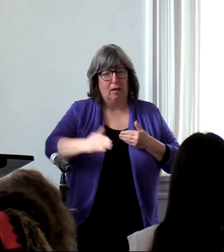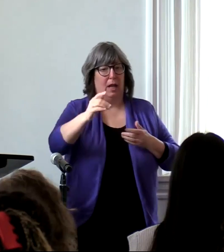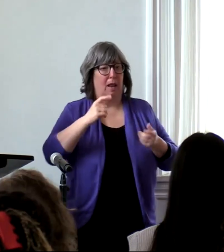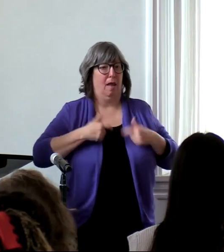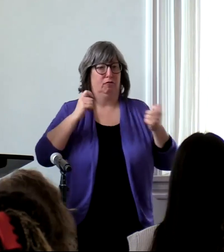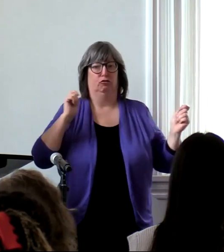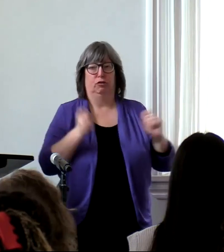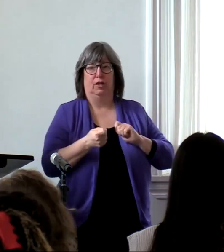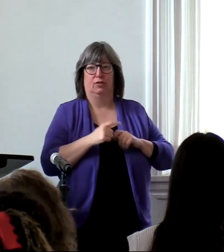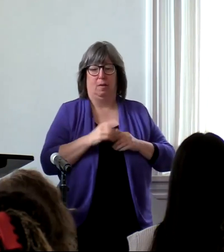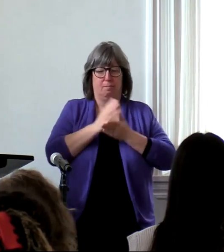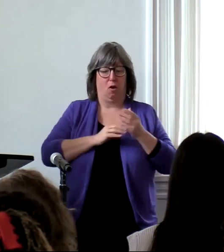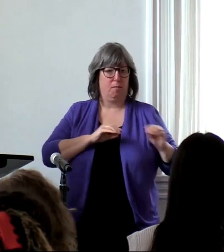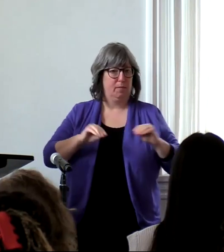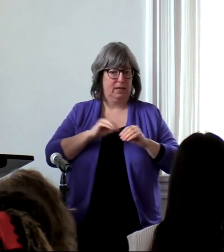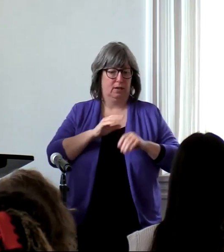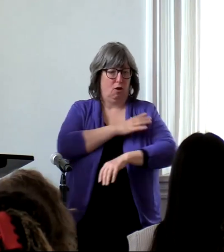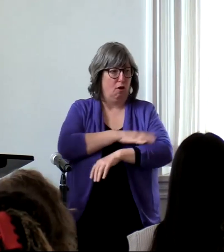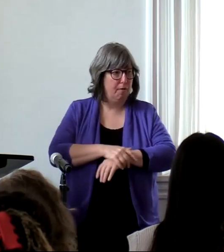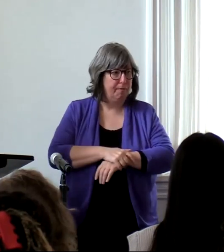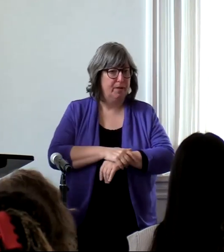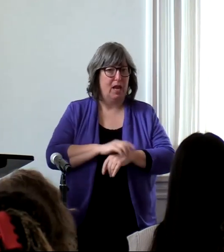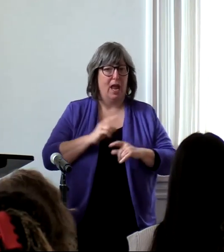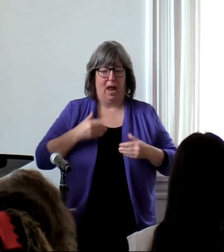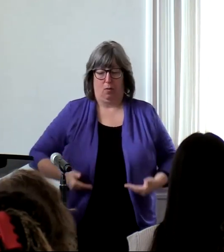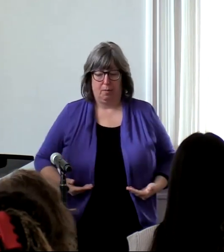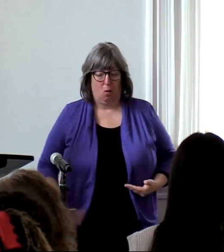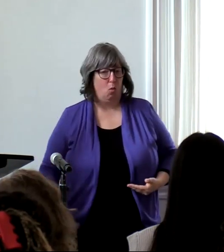with only partial mobility in one of the arms and no movement below his waist.